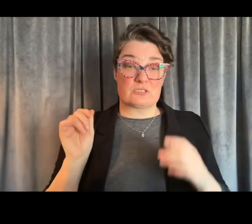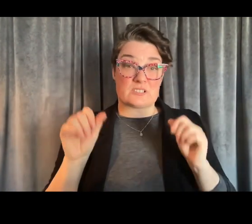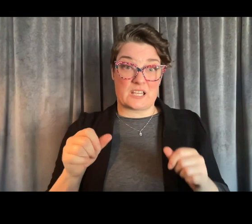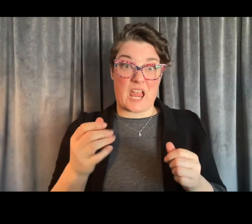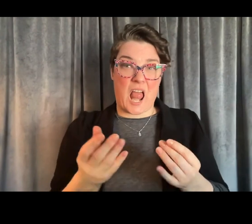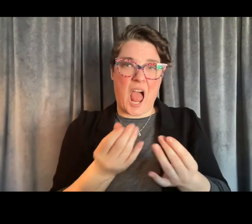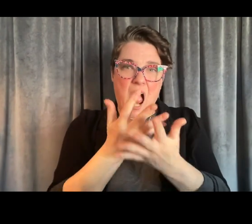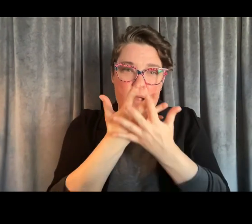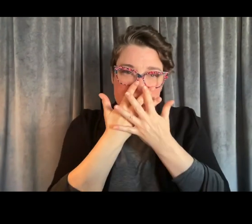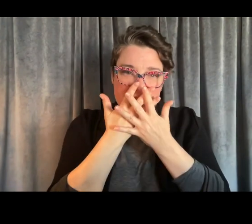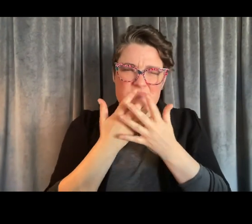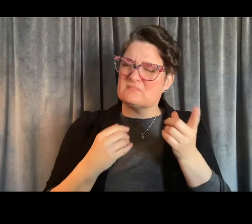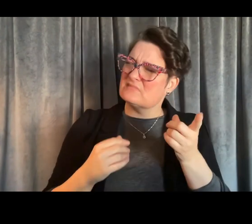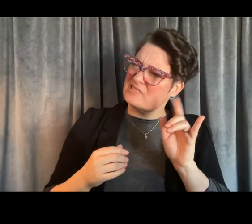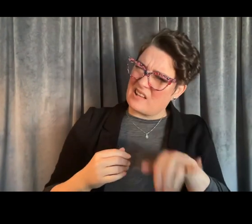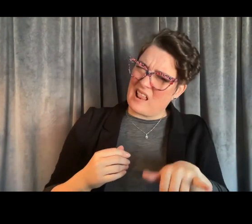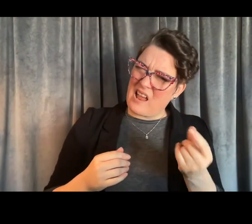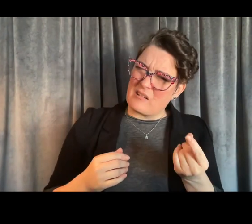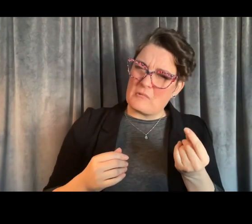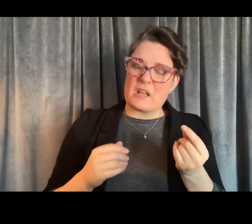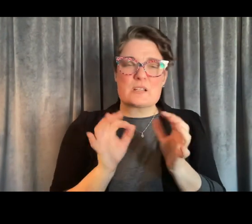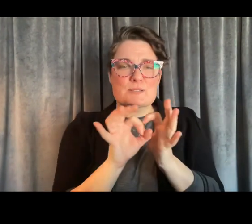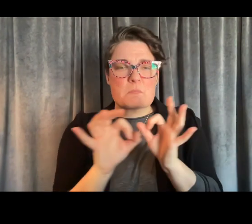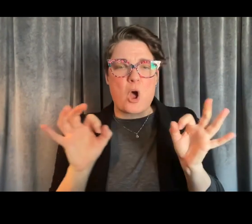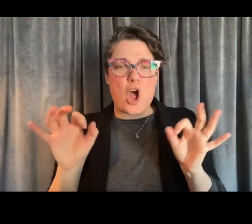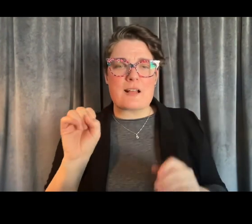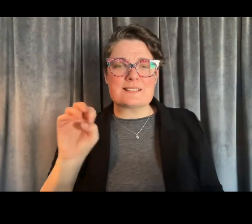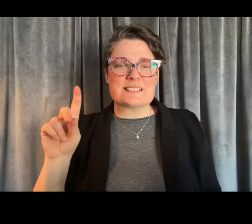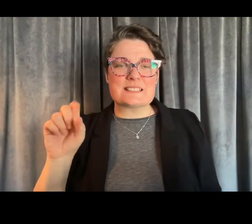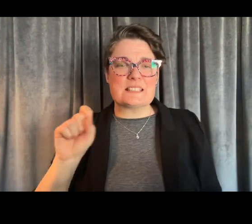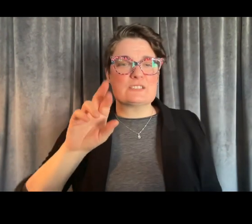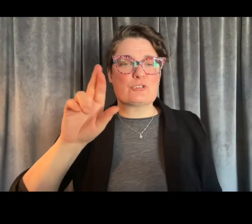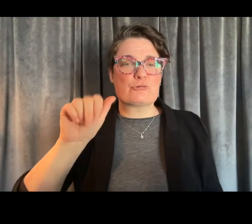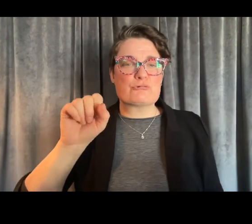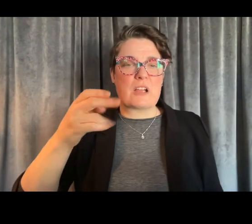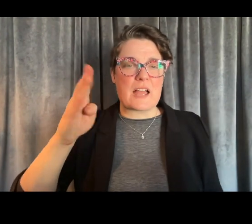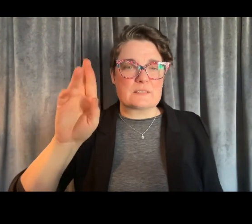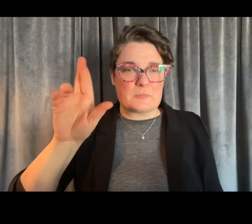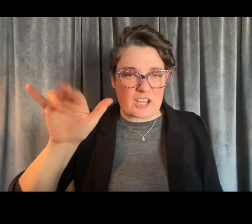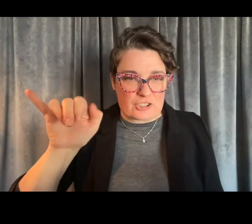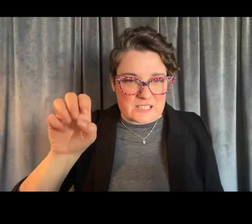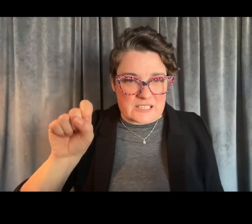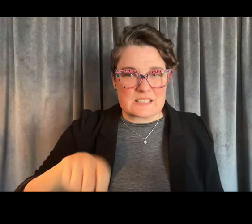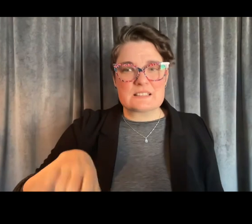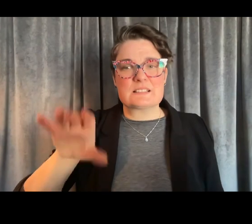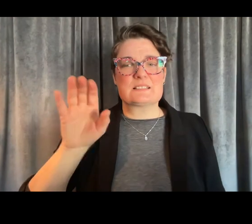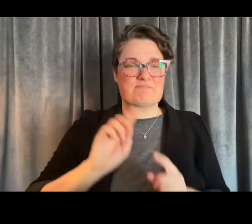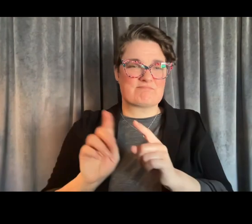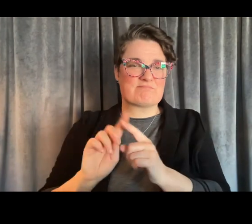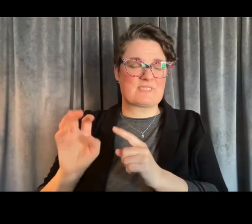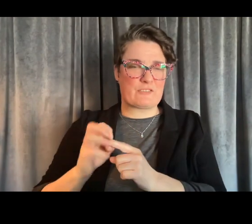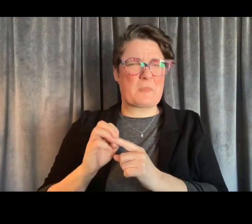Nomy: Oh, entirely edible. Like what? Rebekah: Like small seeds, raspberries, strawberries. Nomy: Oh, Uhhuh berries, it does feel very summer.